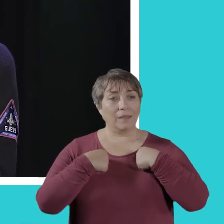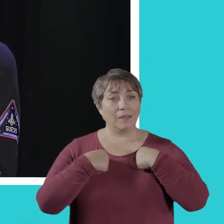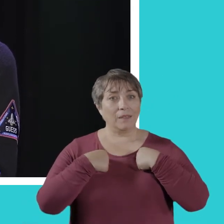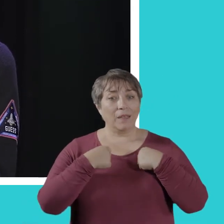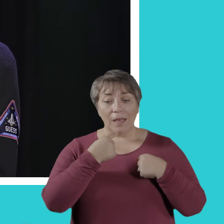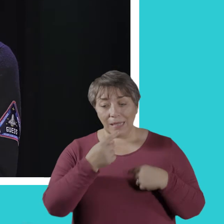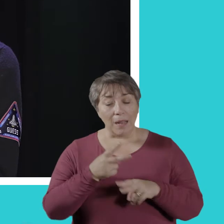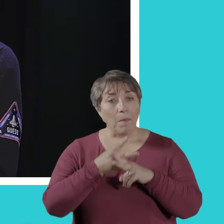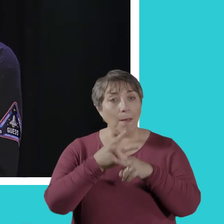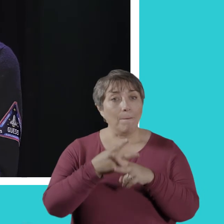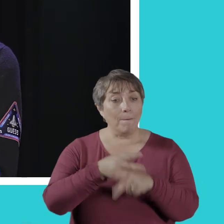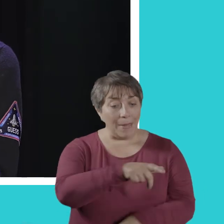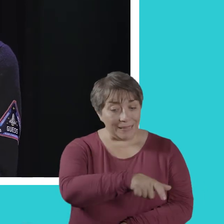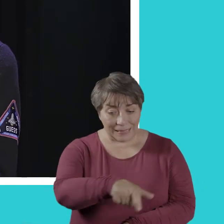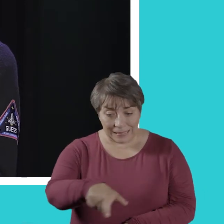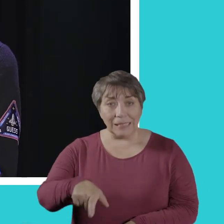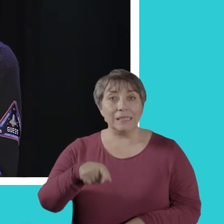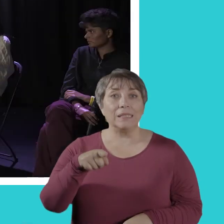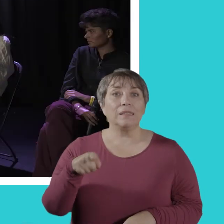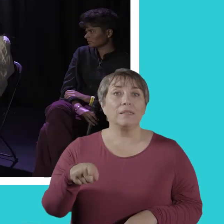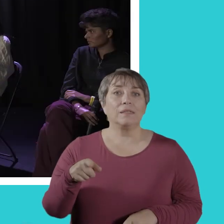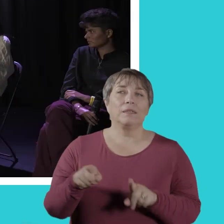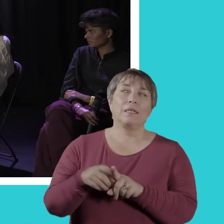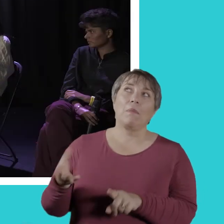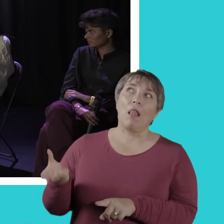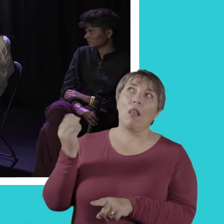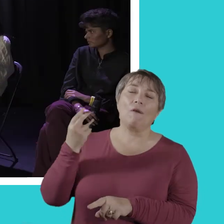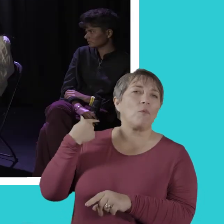them look and this is what my mentor told me so now I'm like I need to say this to my mentors too